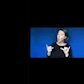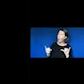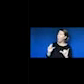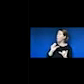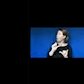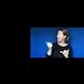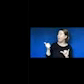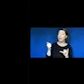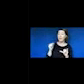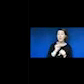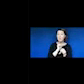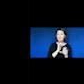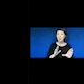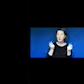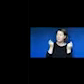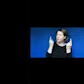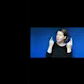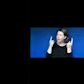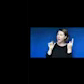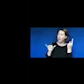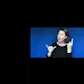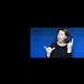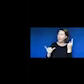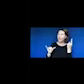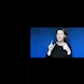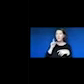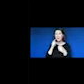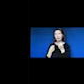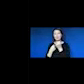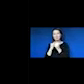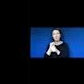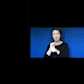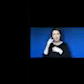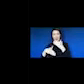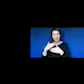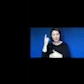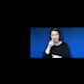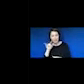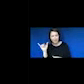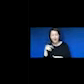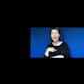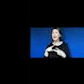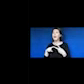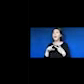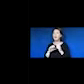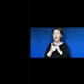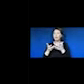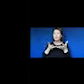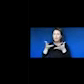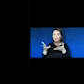to understand exactly the supported employment process, working with individuals with disabilities and highlighting their strengths.